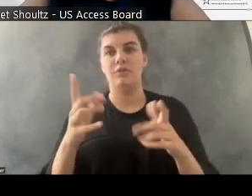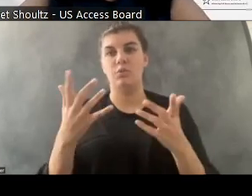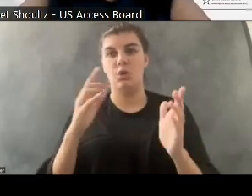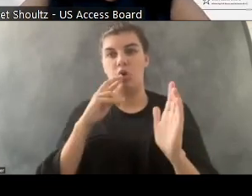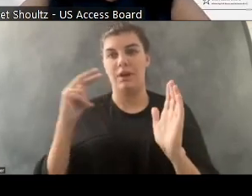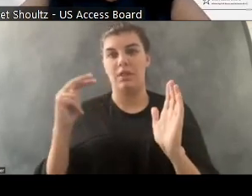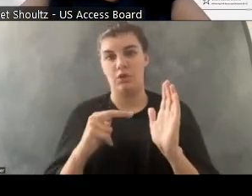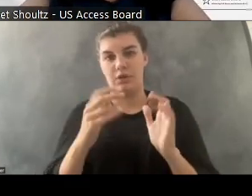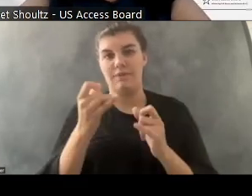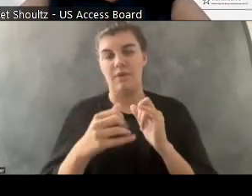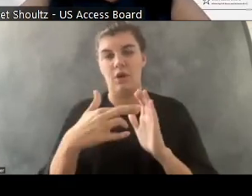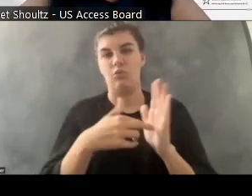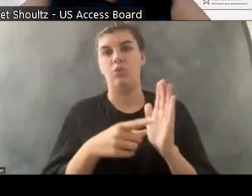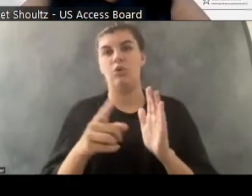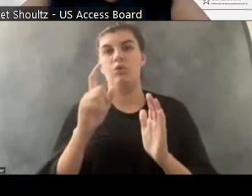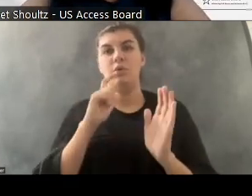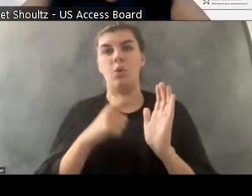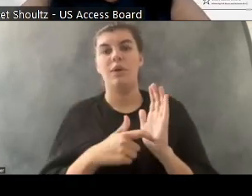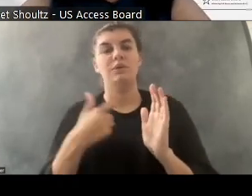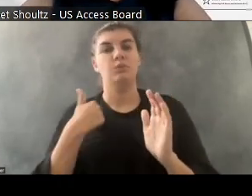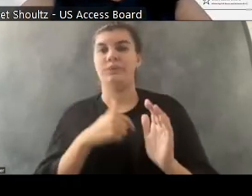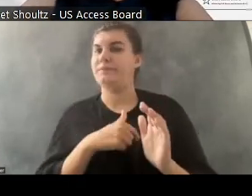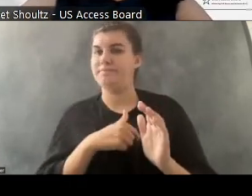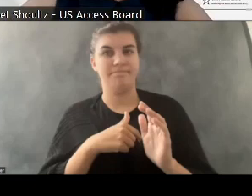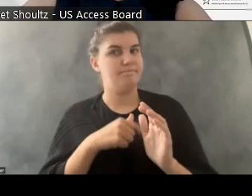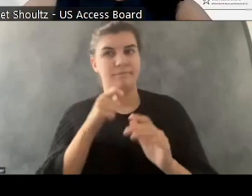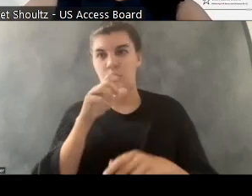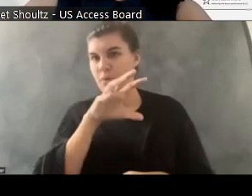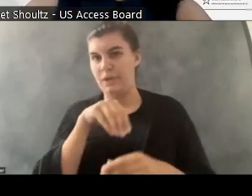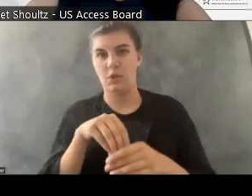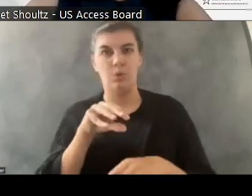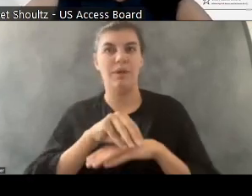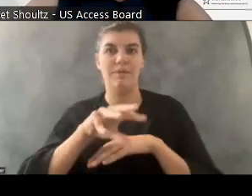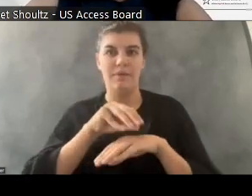at the final rule you've probably noticed that we no longer include advisory language